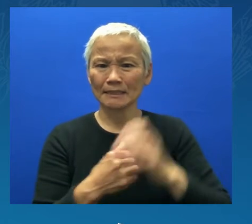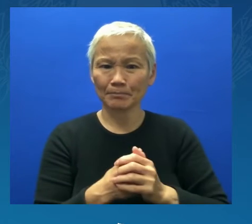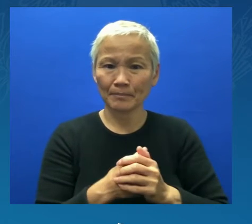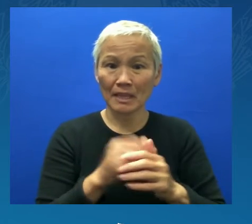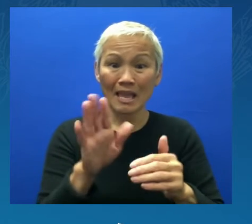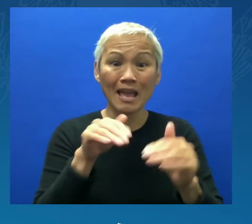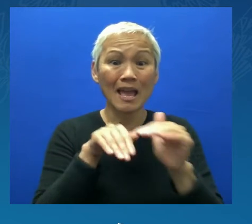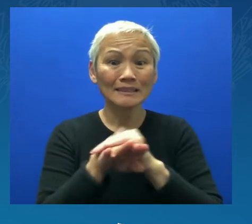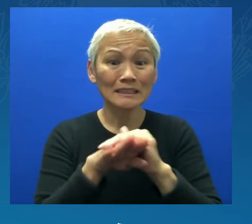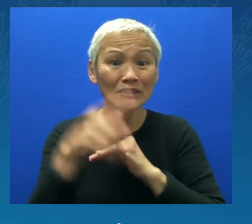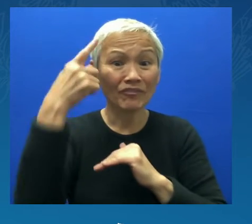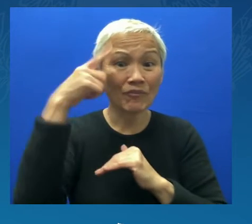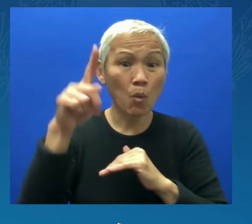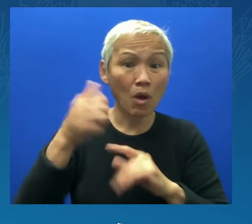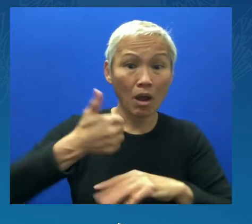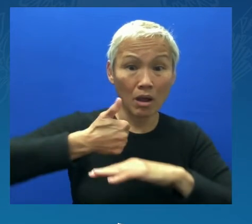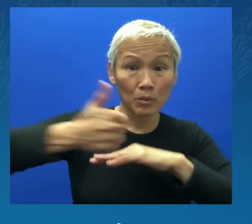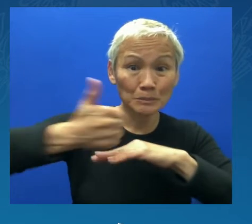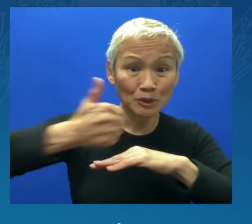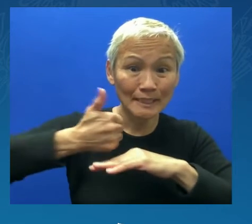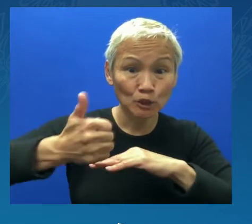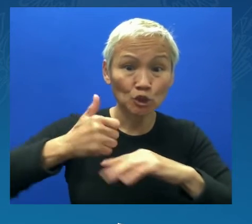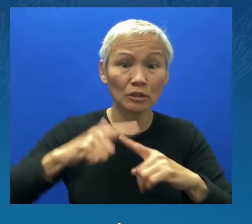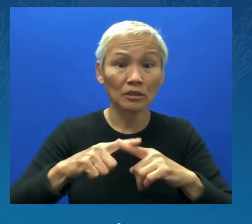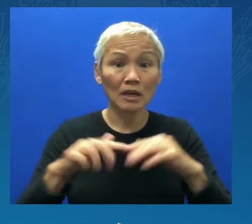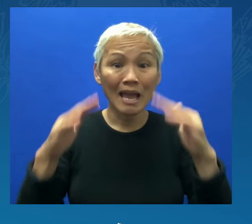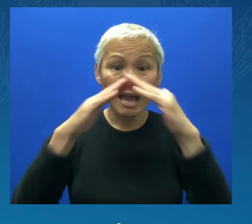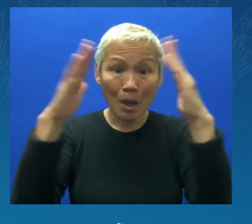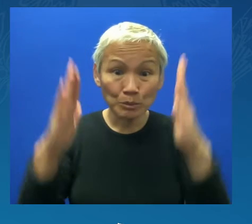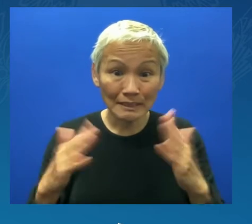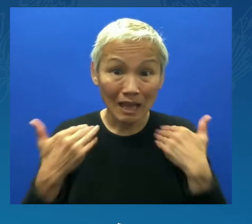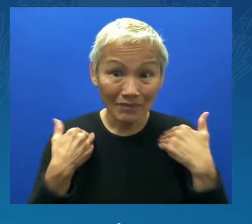access to housing -- Audience: Yes. The Vice President: -- consistent and permanent